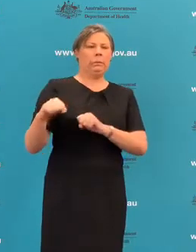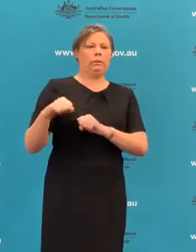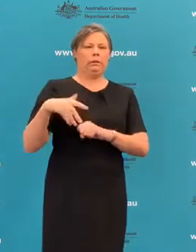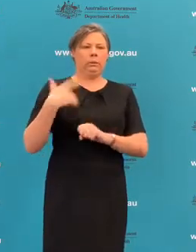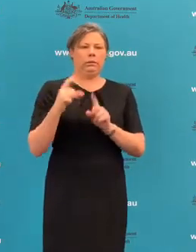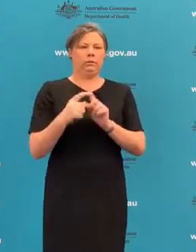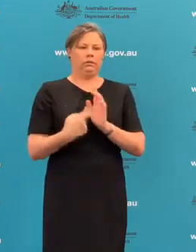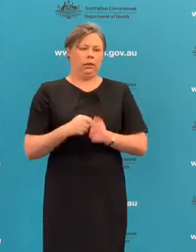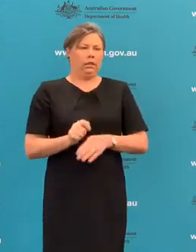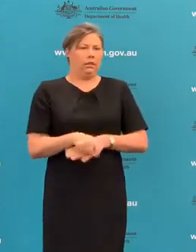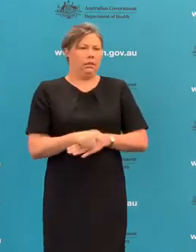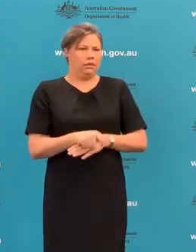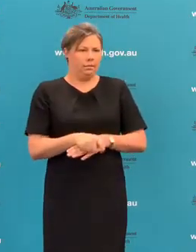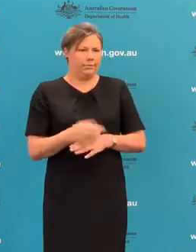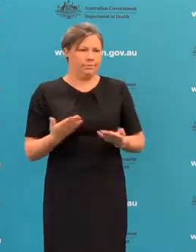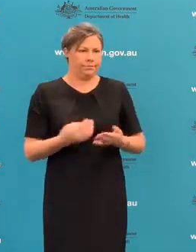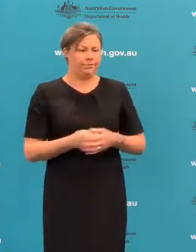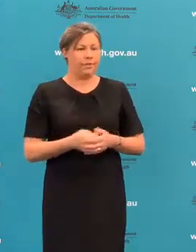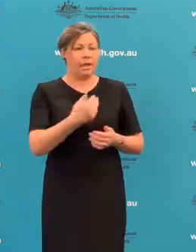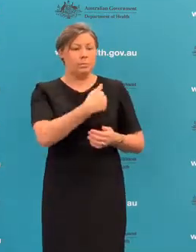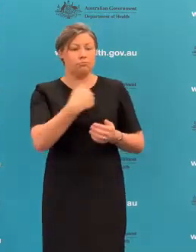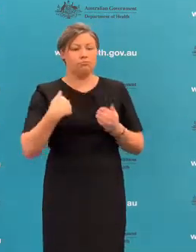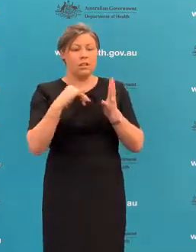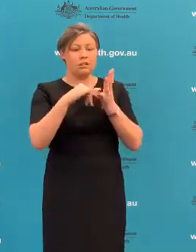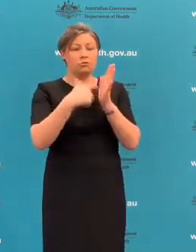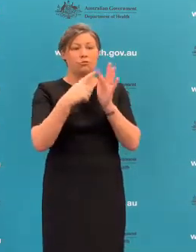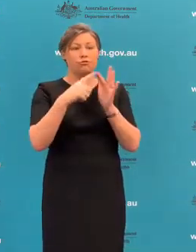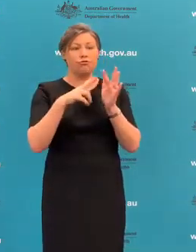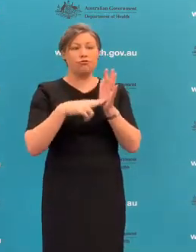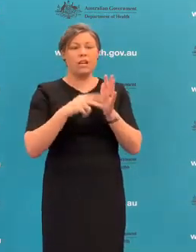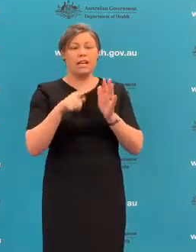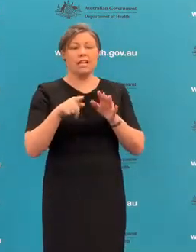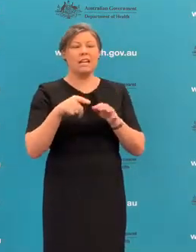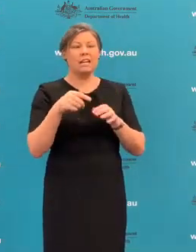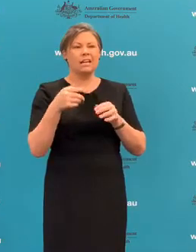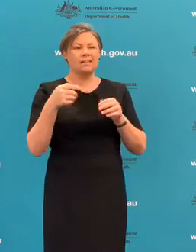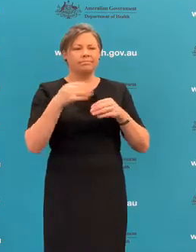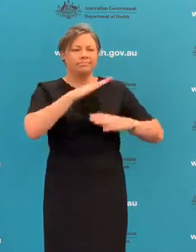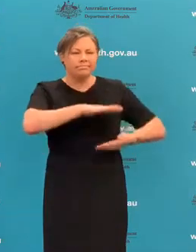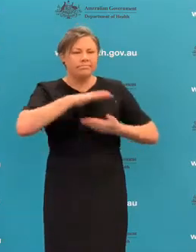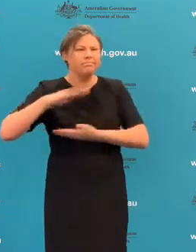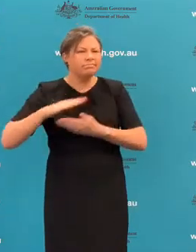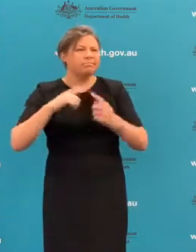Breastscreen Australia services were paused during April but have since reopened in many parts of the country.